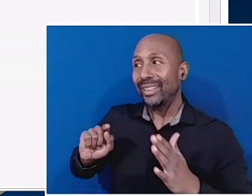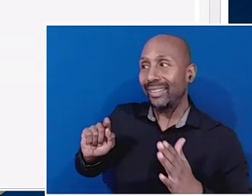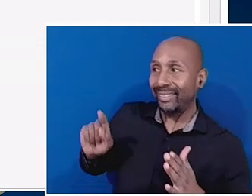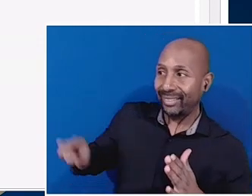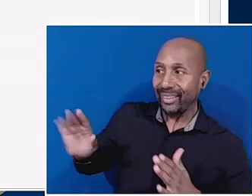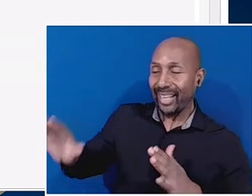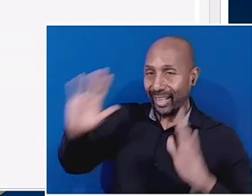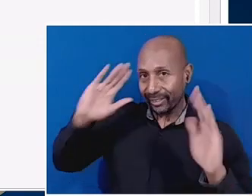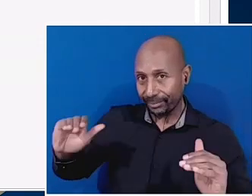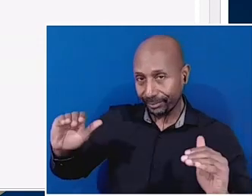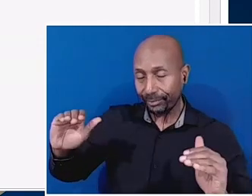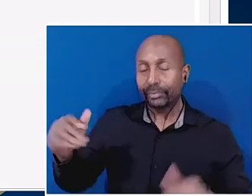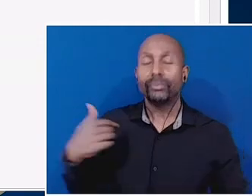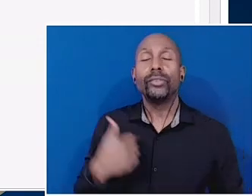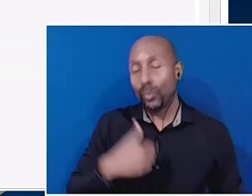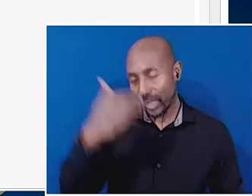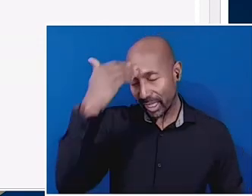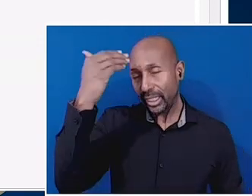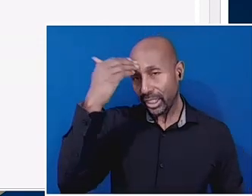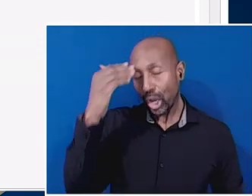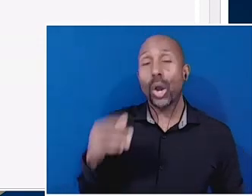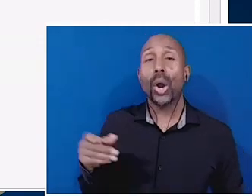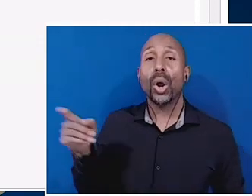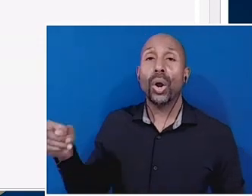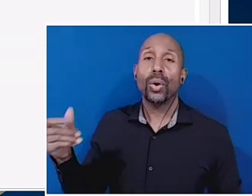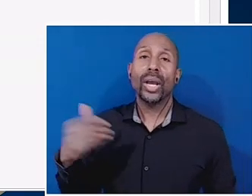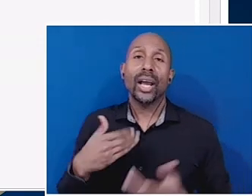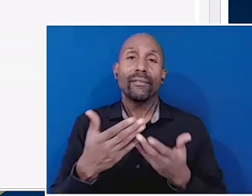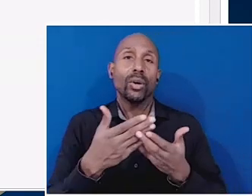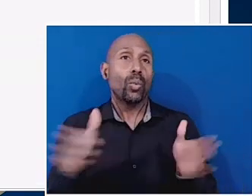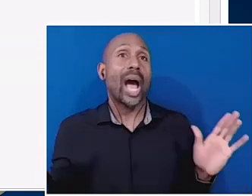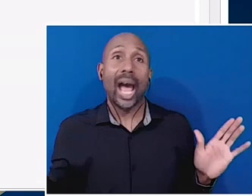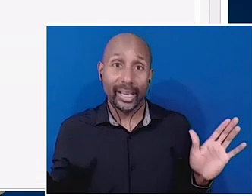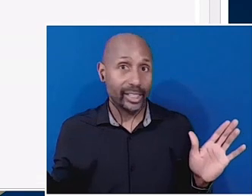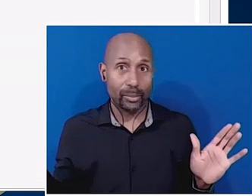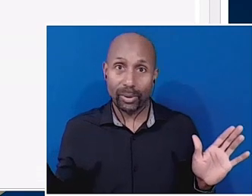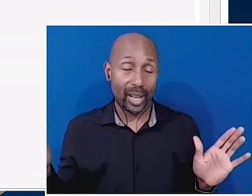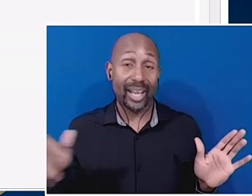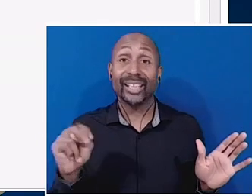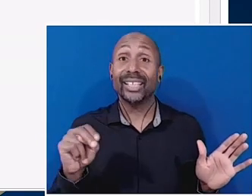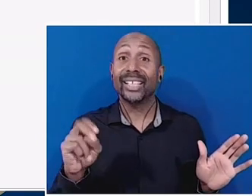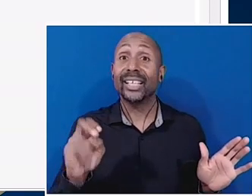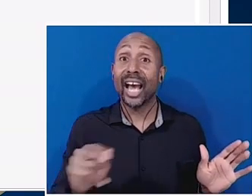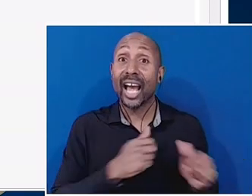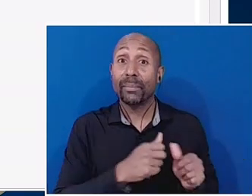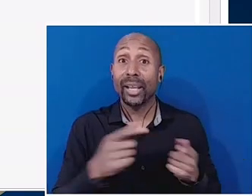We know that there's possibly widespread noncompliance going on based on the research that I posted.